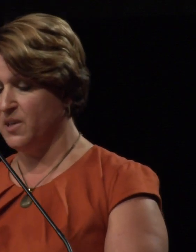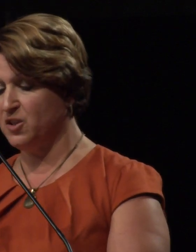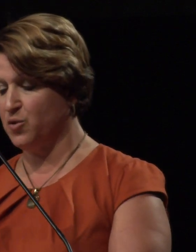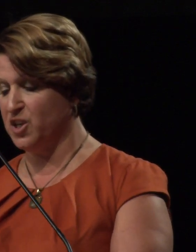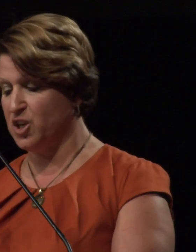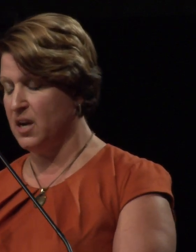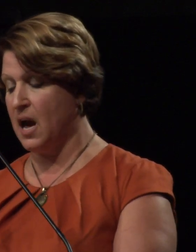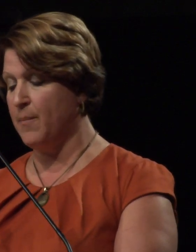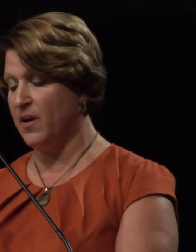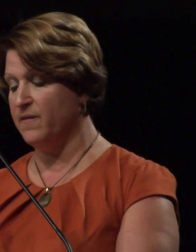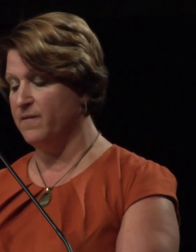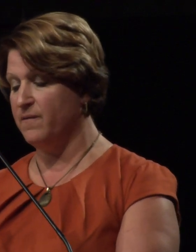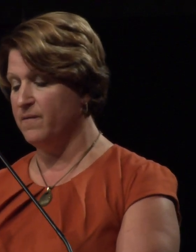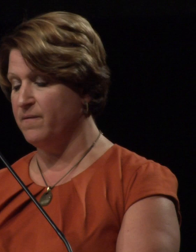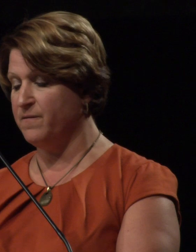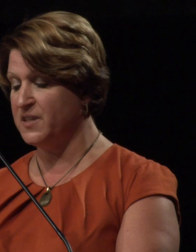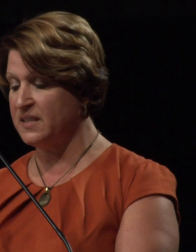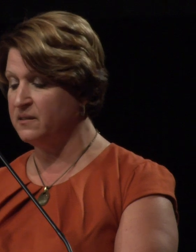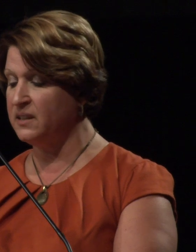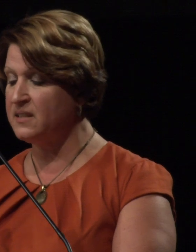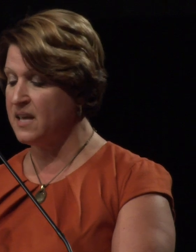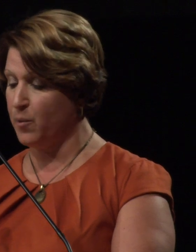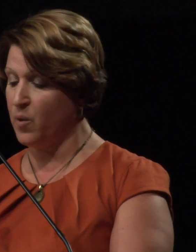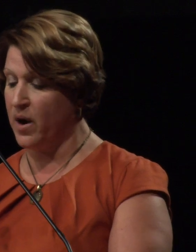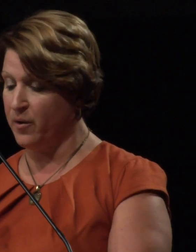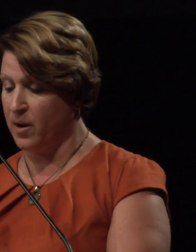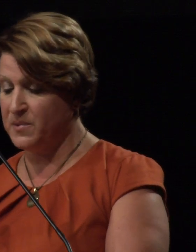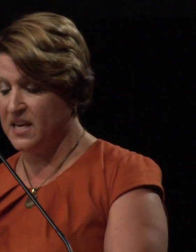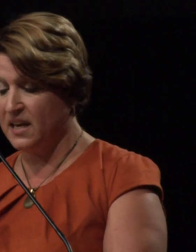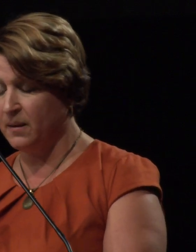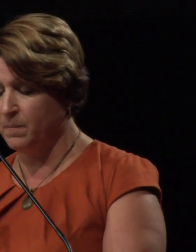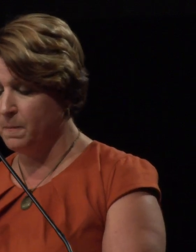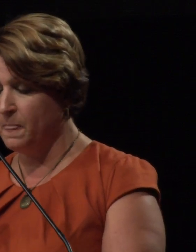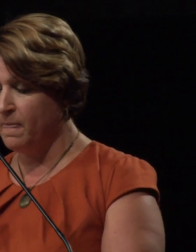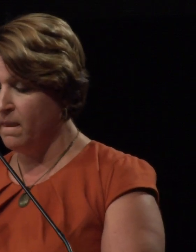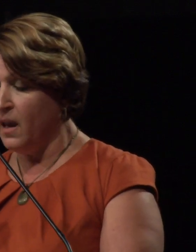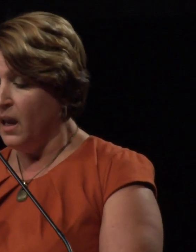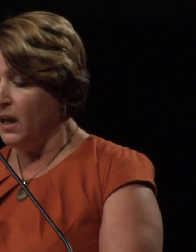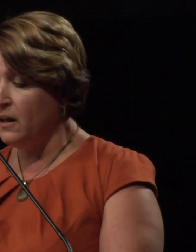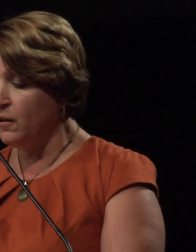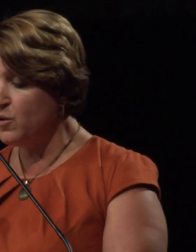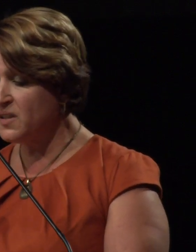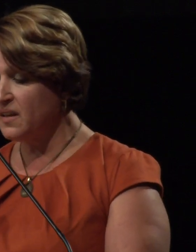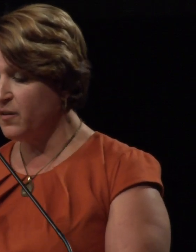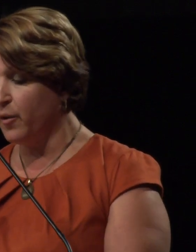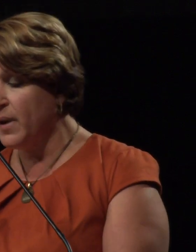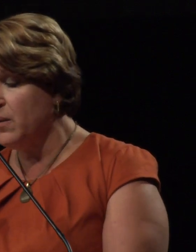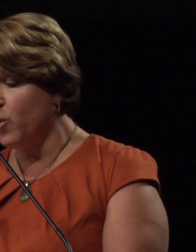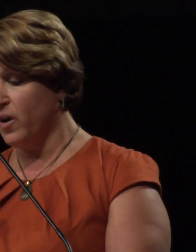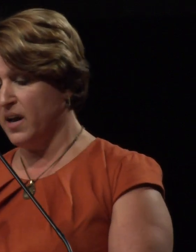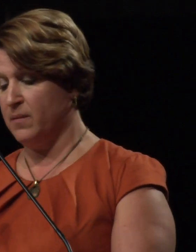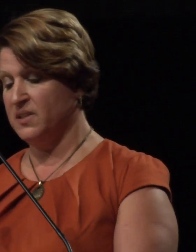ADMINISTRATION ABOUT FACILITIES THAT REQUIRE UPDATING. IN CLOSING, THERE ARE MANY MORE